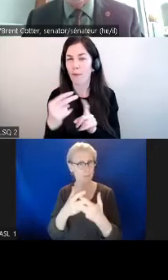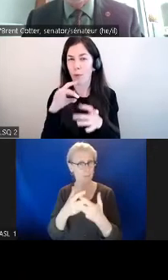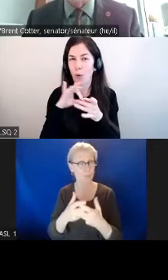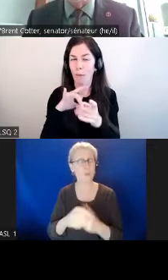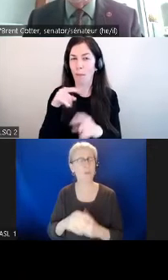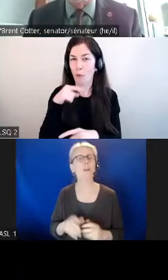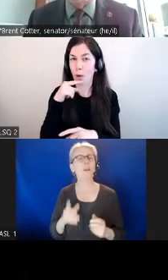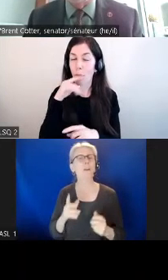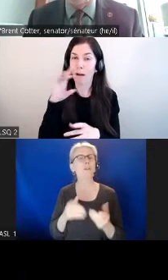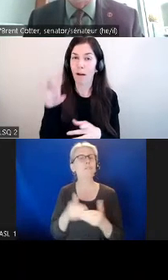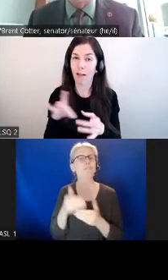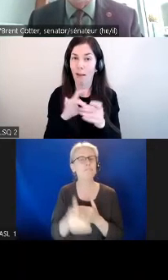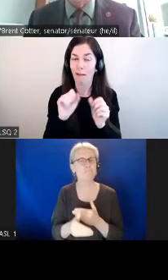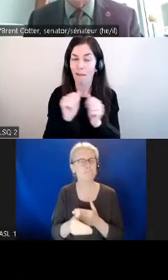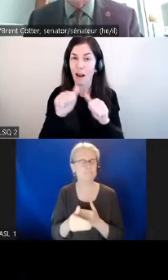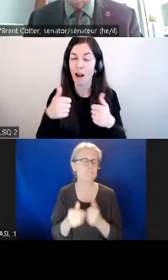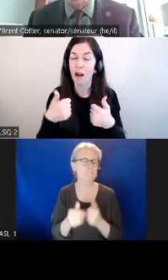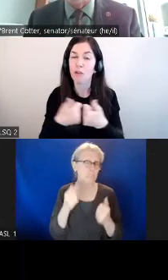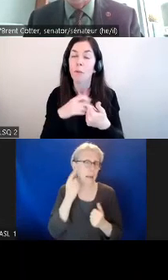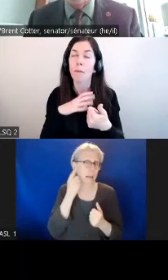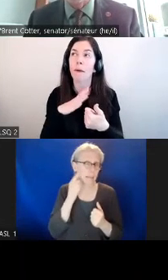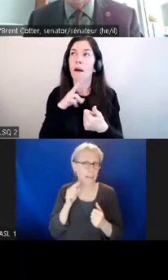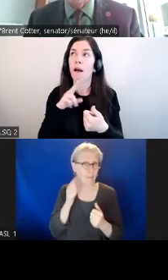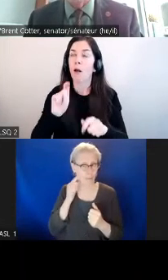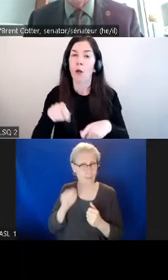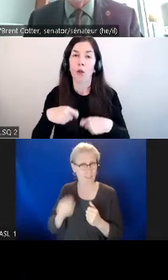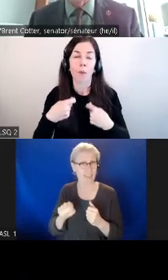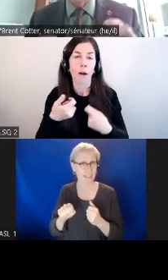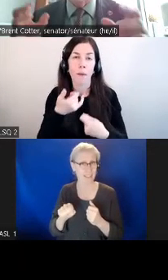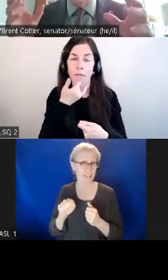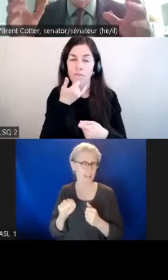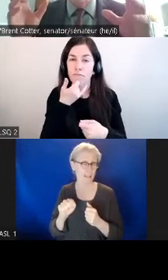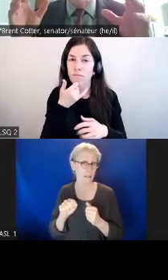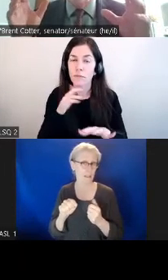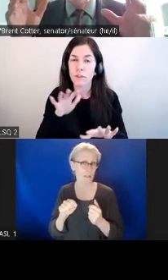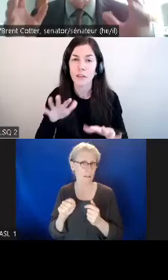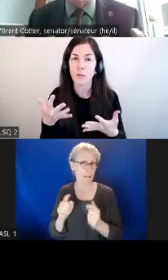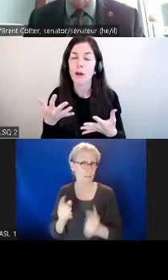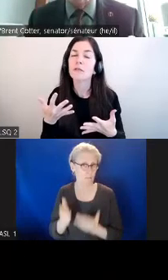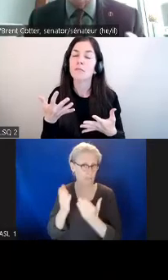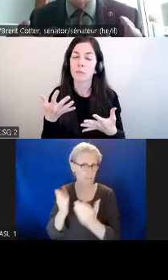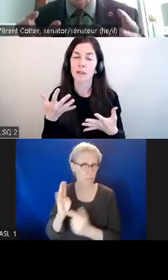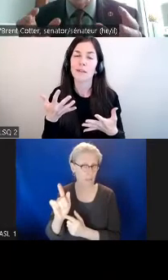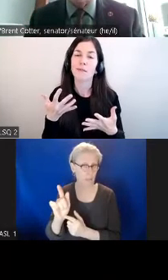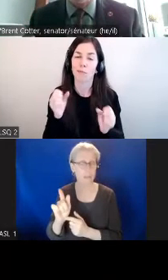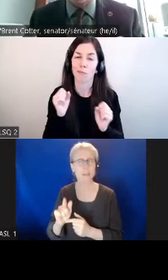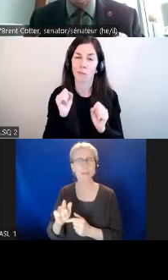WILL HAPPEN AND I THINK IT IS HIGHLY LIKELY IN THIS CASE, IS THAT THE HOUSE OF COMMONS WILL SAY